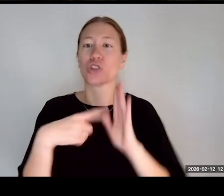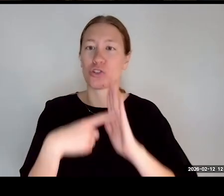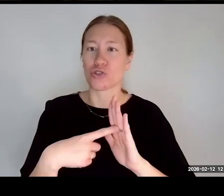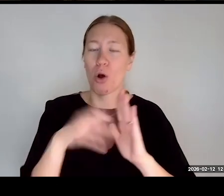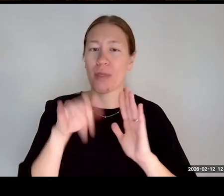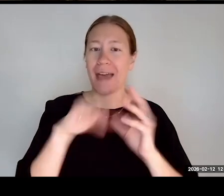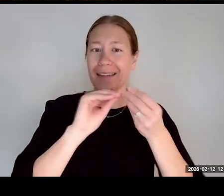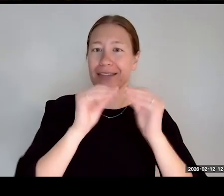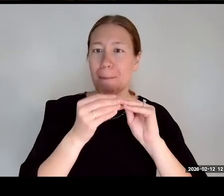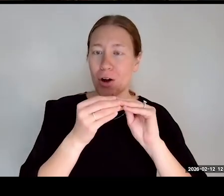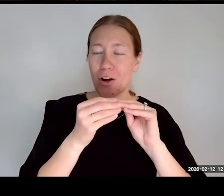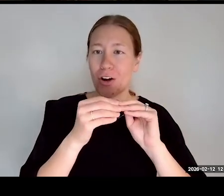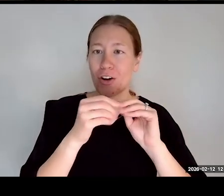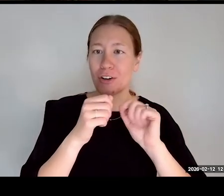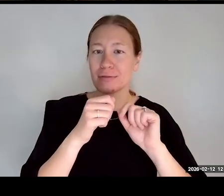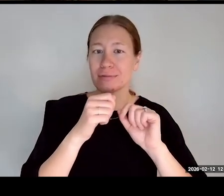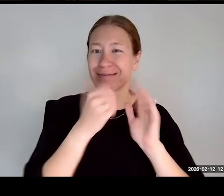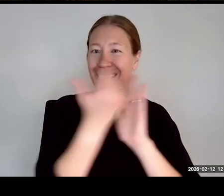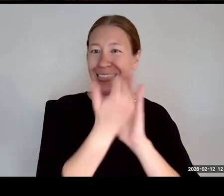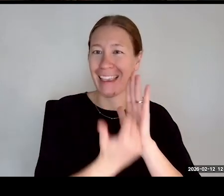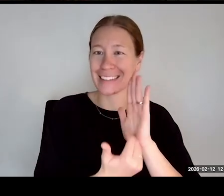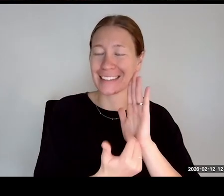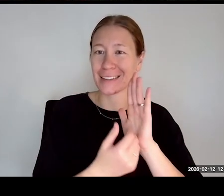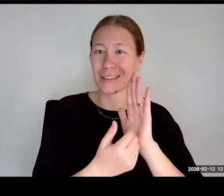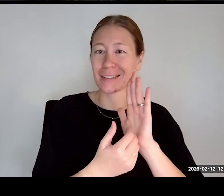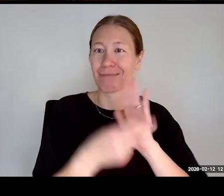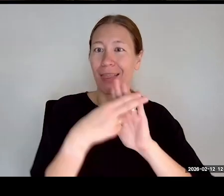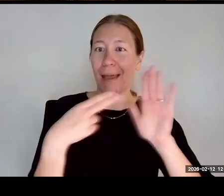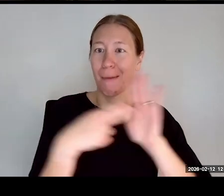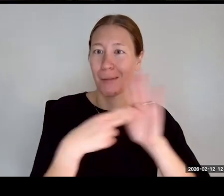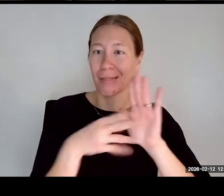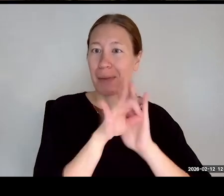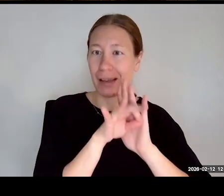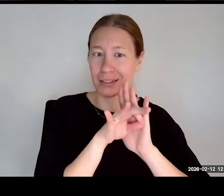would be highlighted. It's not currently highlighted. So you can see this align left is highlighted.